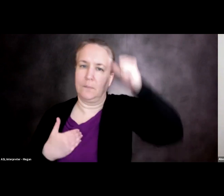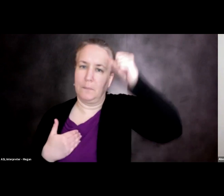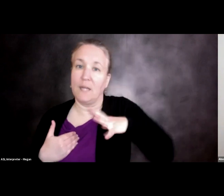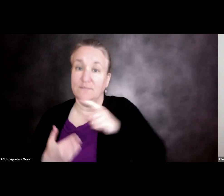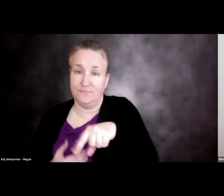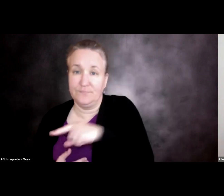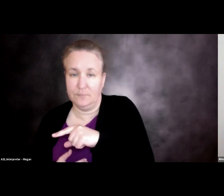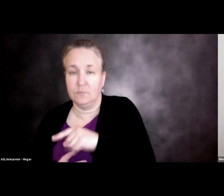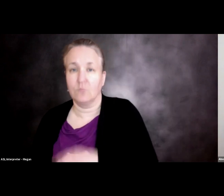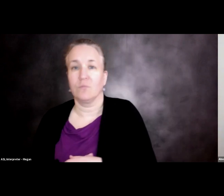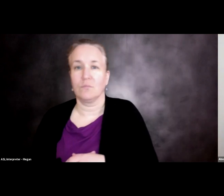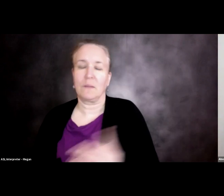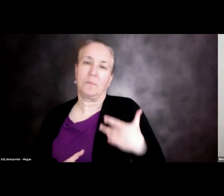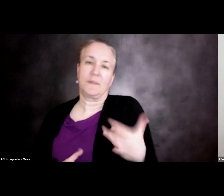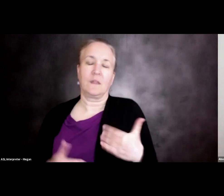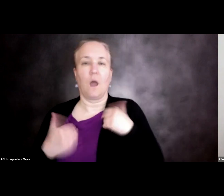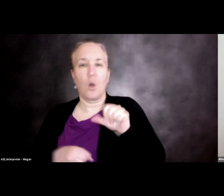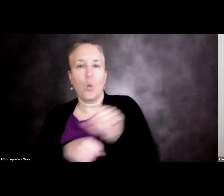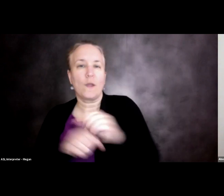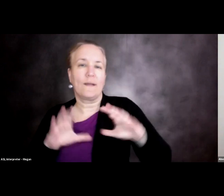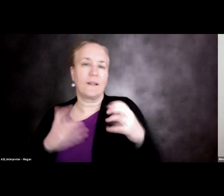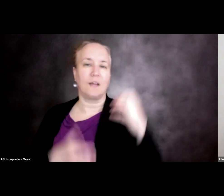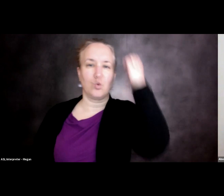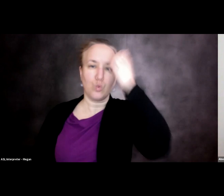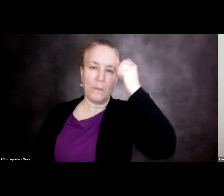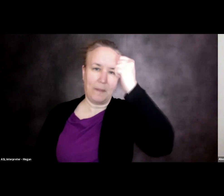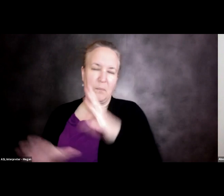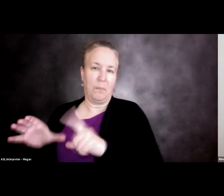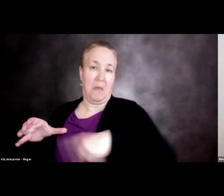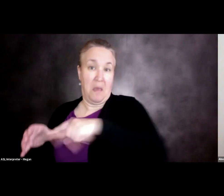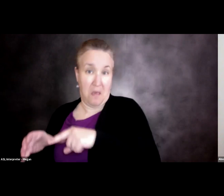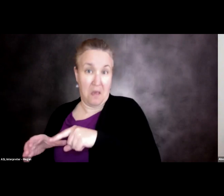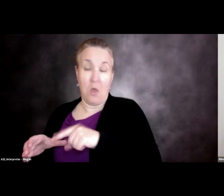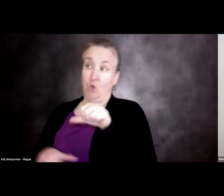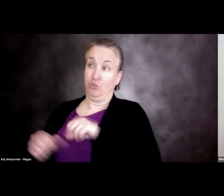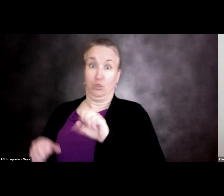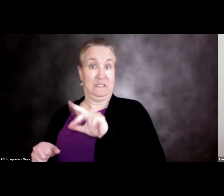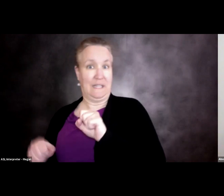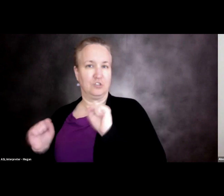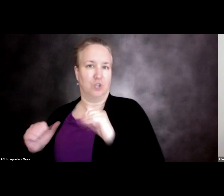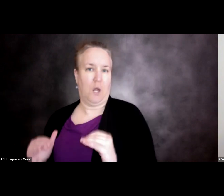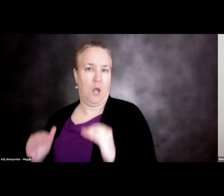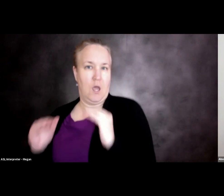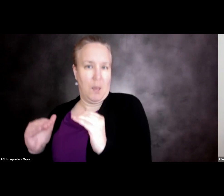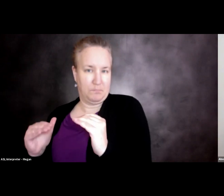particularly young working class European men, to enhance their social status, to accelerate